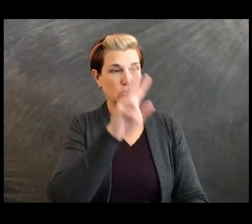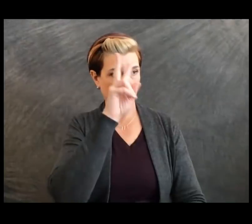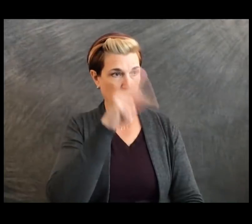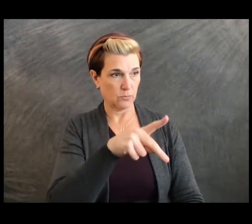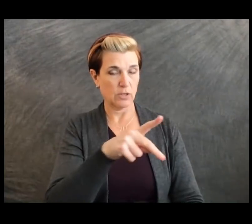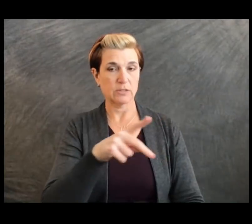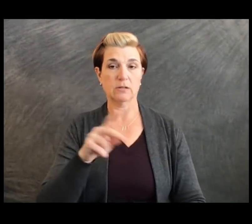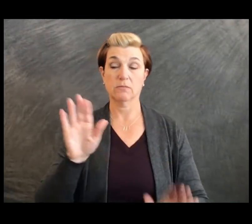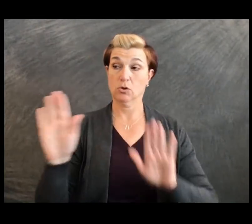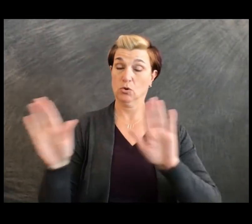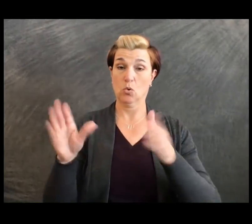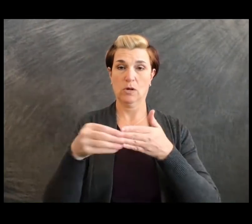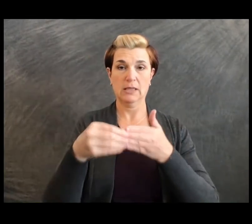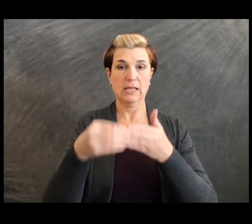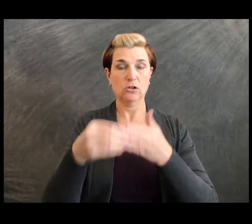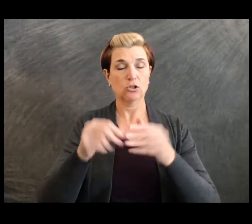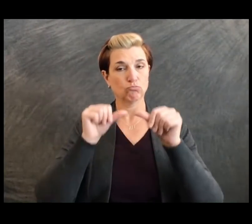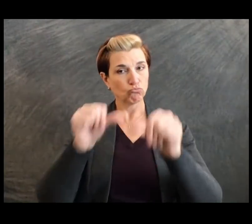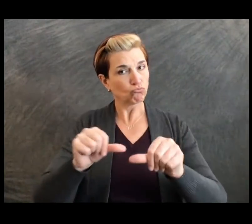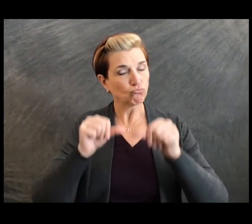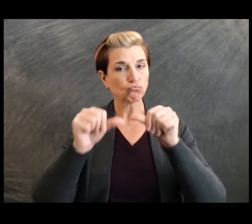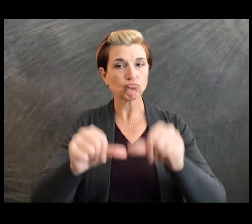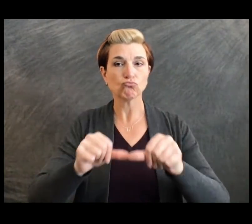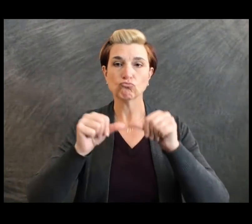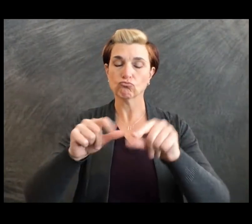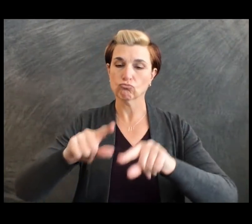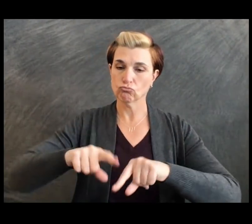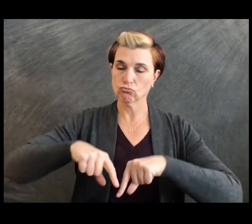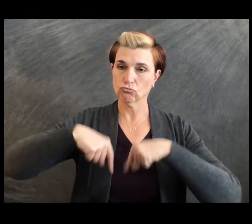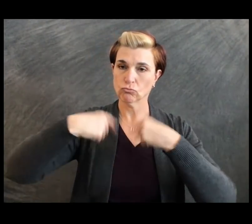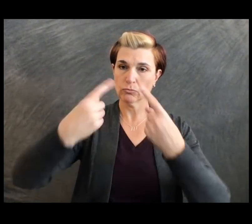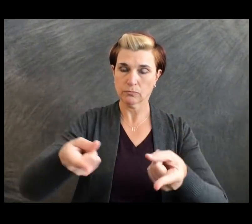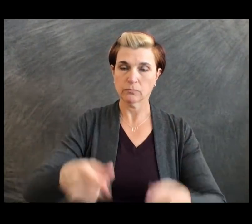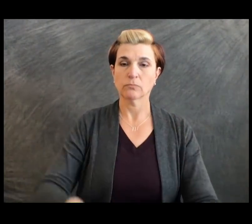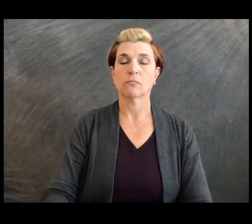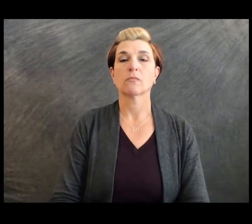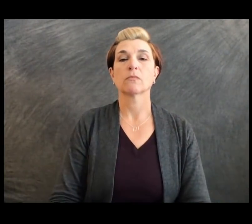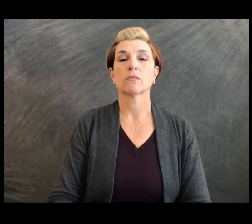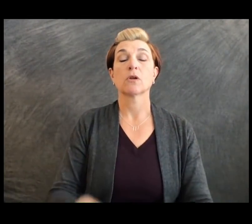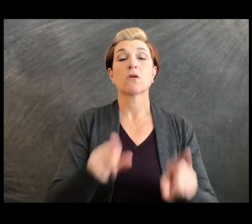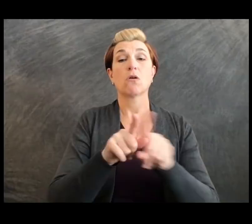want to thank the fellow task force members who have been working around the